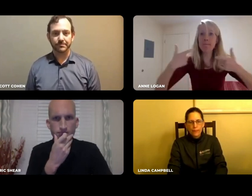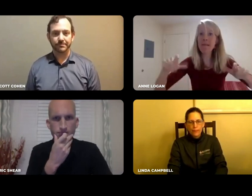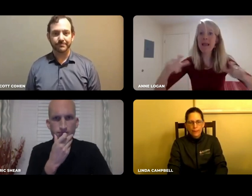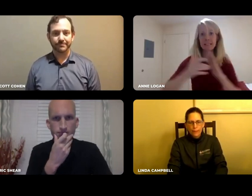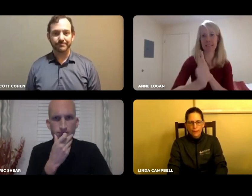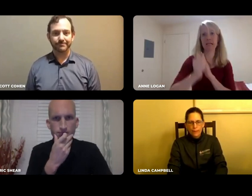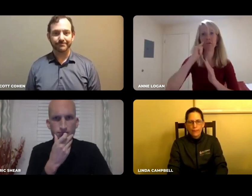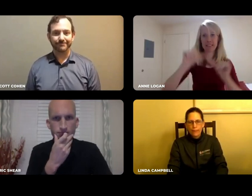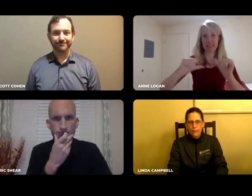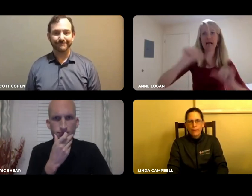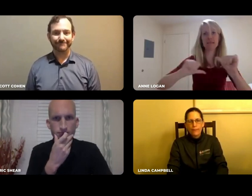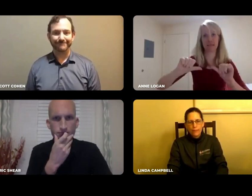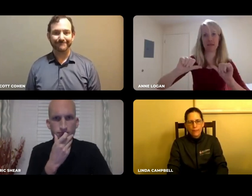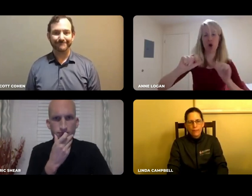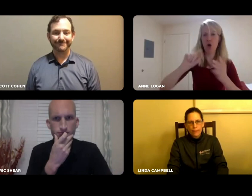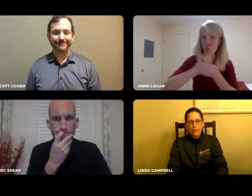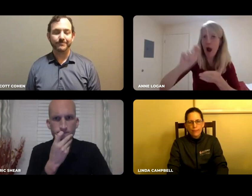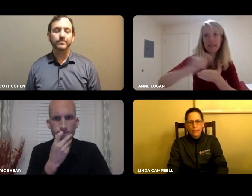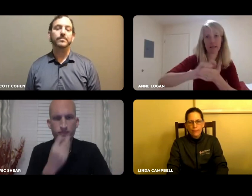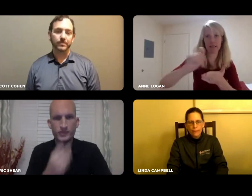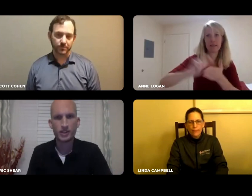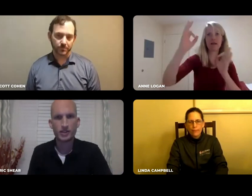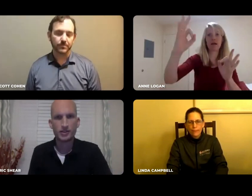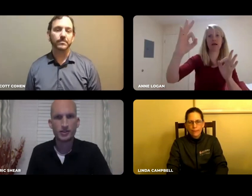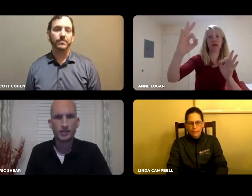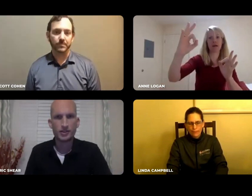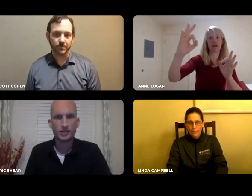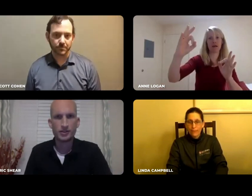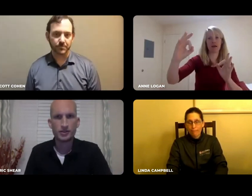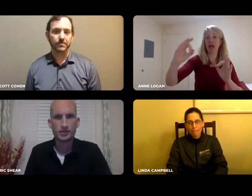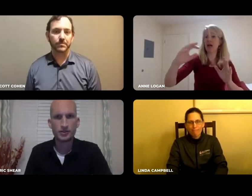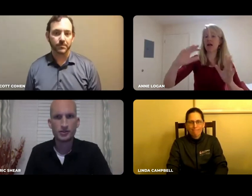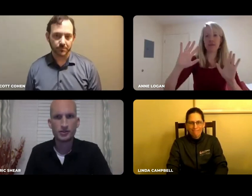It's very important for science. You have to get your writing on par.